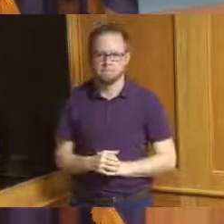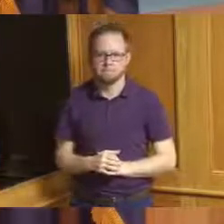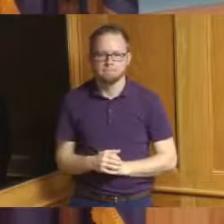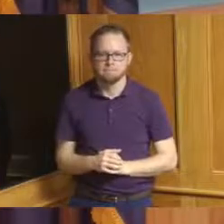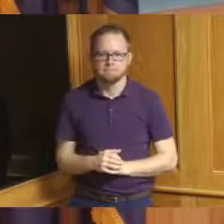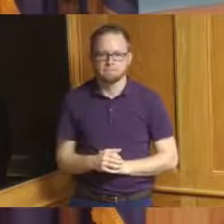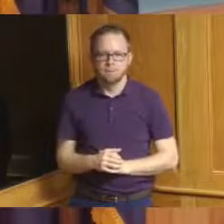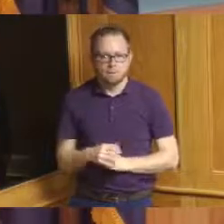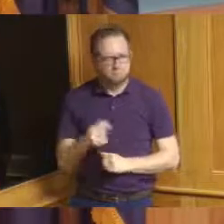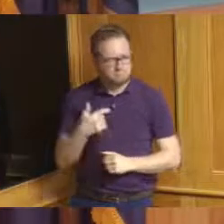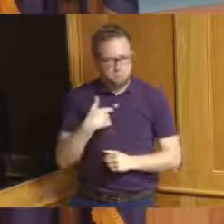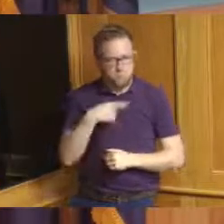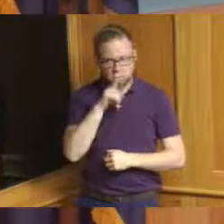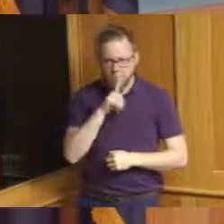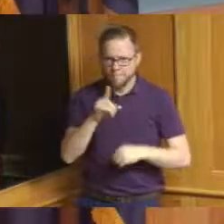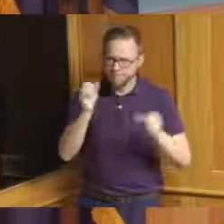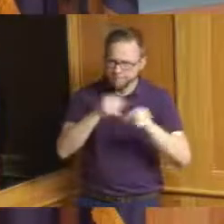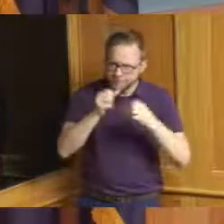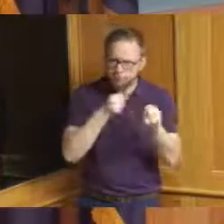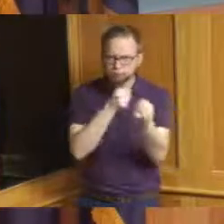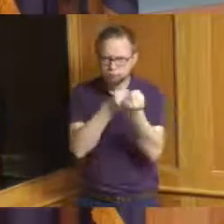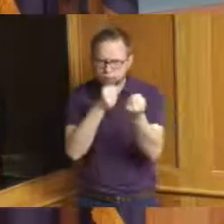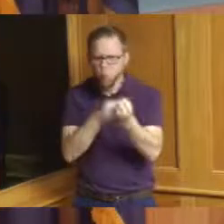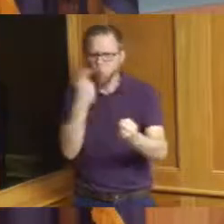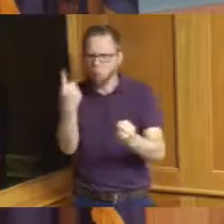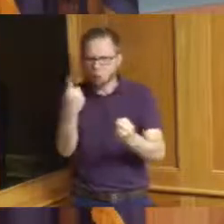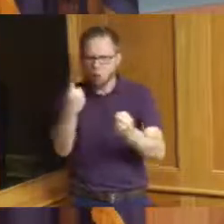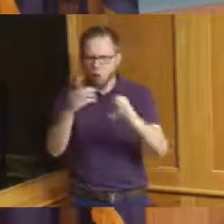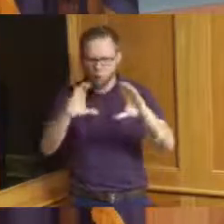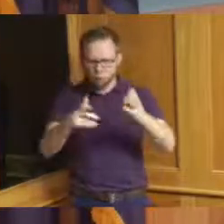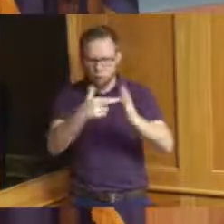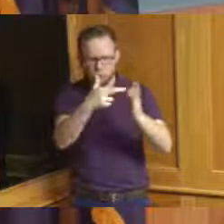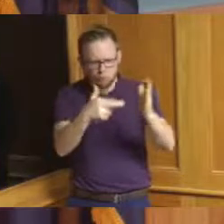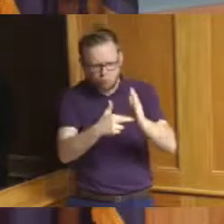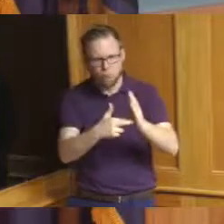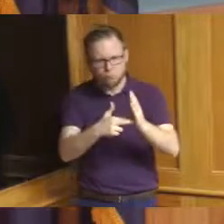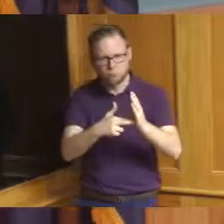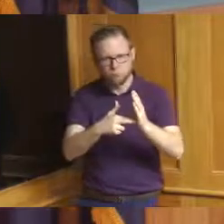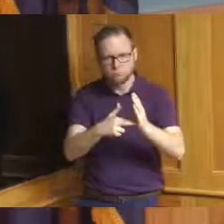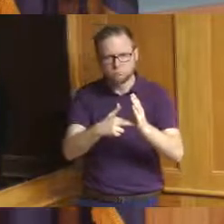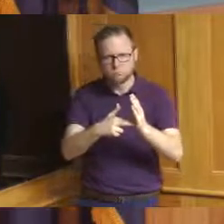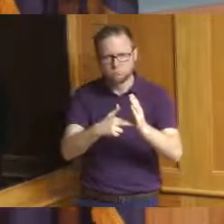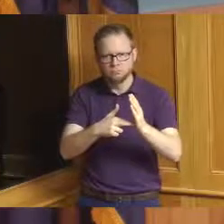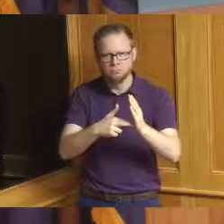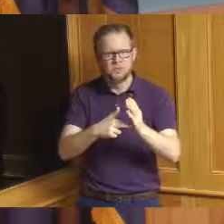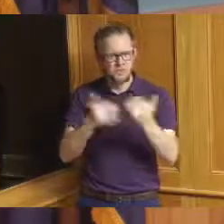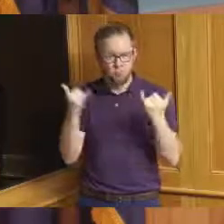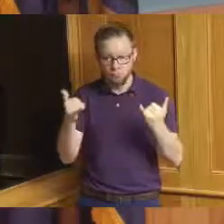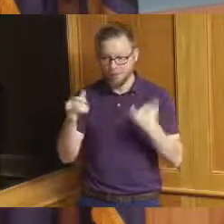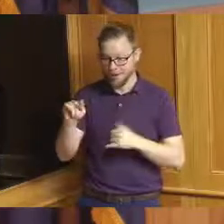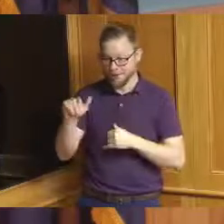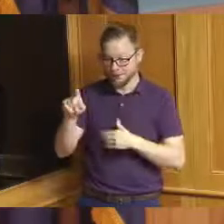set of rules because we can't be equal only on the data to pay taxes on tax day we're equal and we're